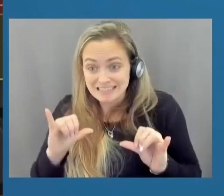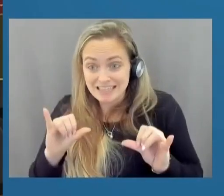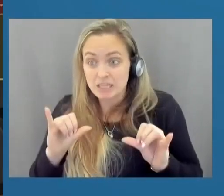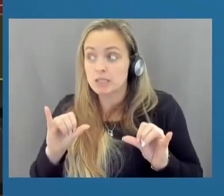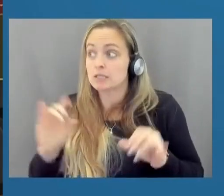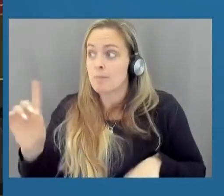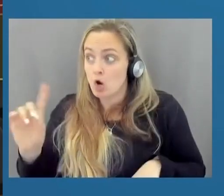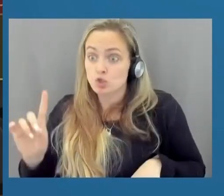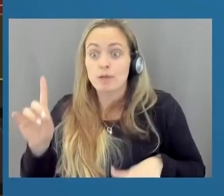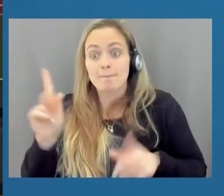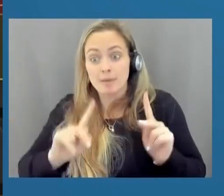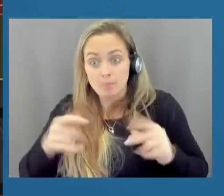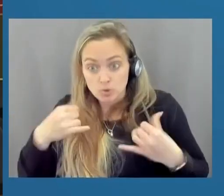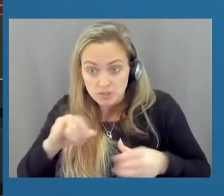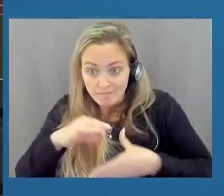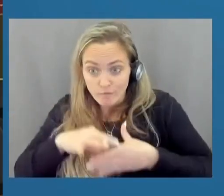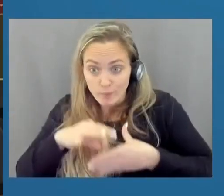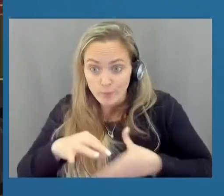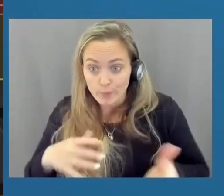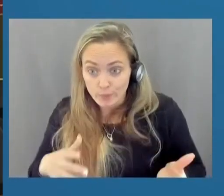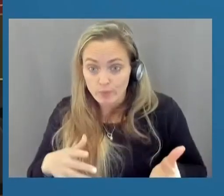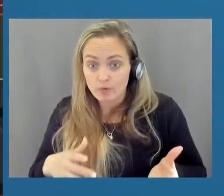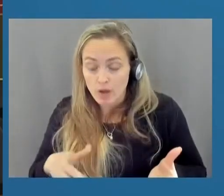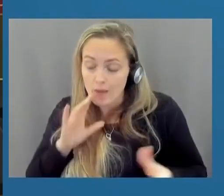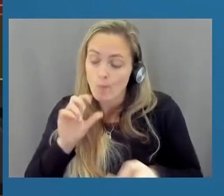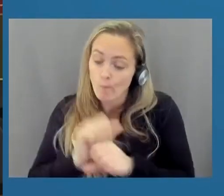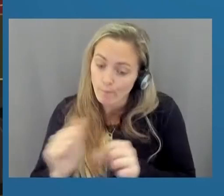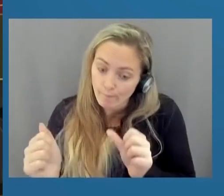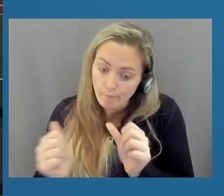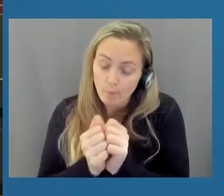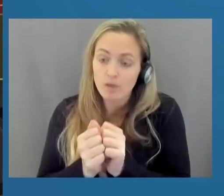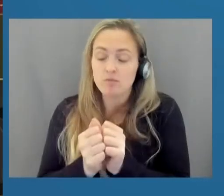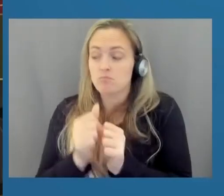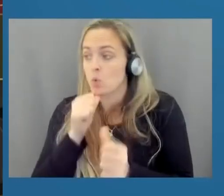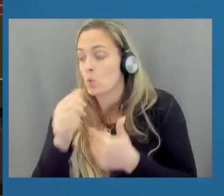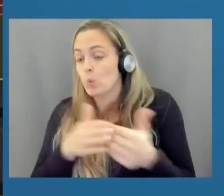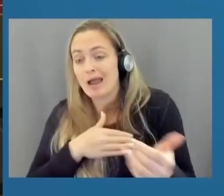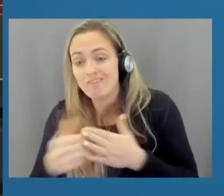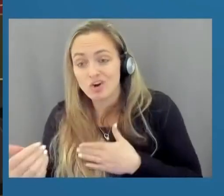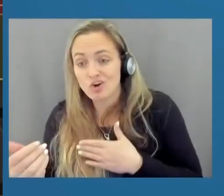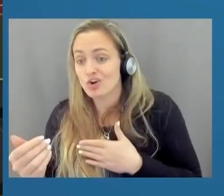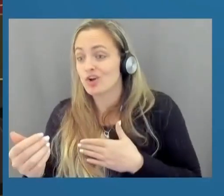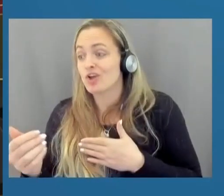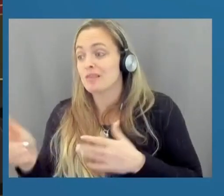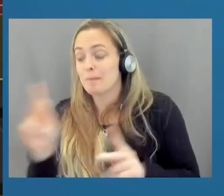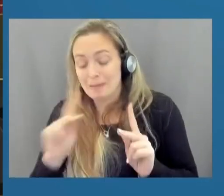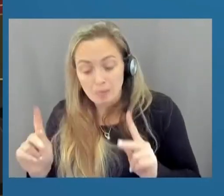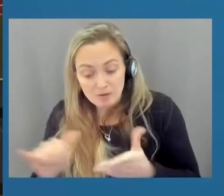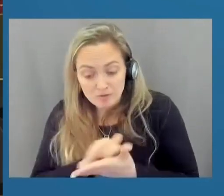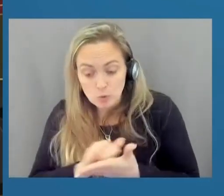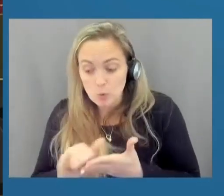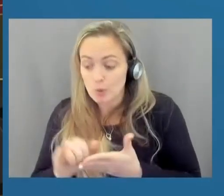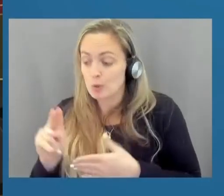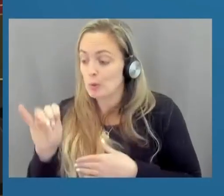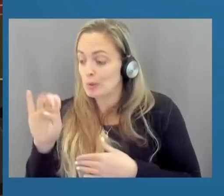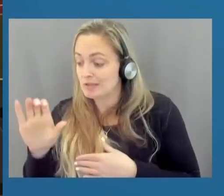and I'm going to adhere to that so I will work with whomever the voters of New York City want me to work with. I even have to work with a guy in the